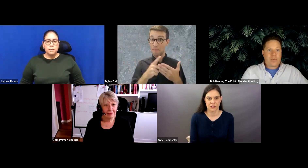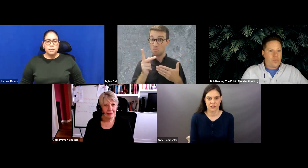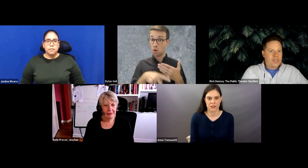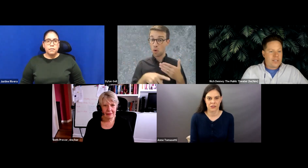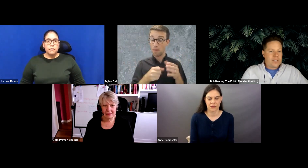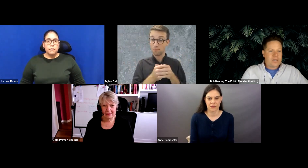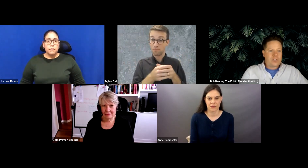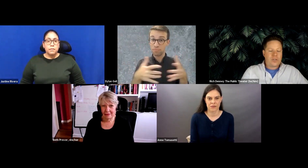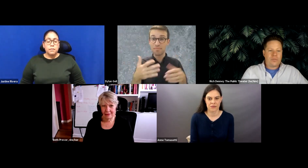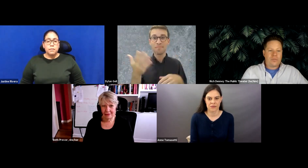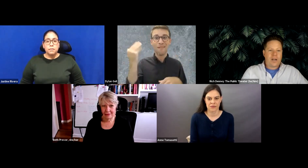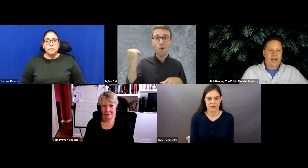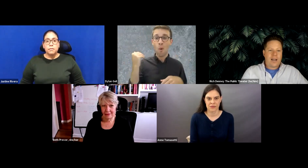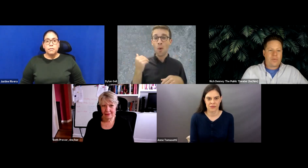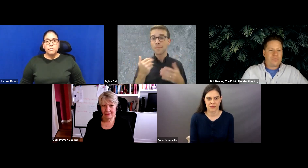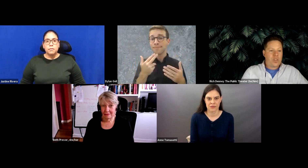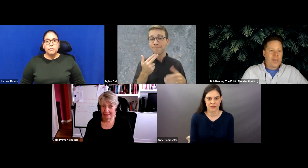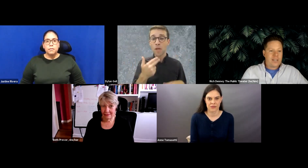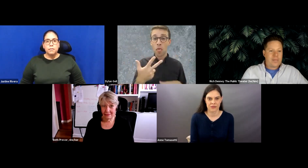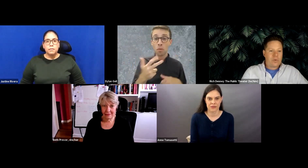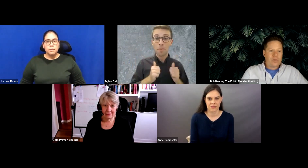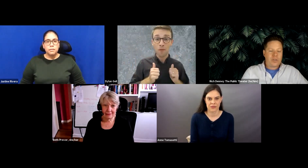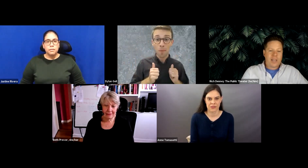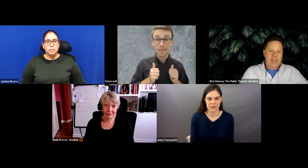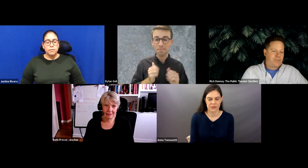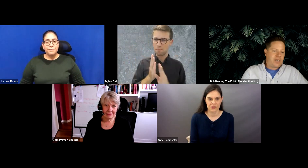performances to before the pandemic we were doing every